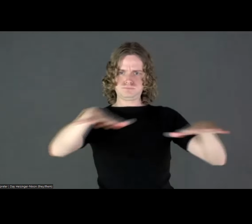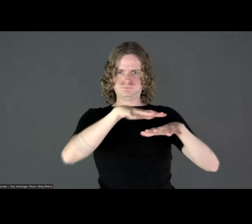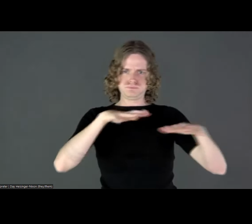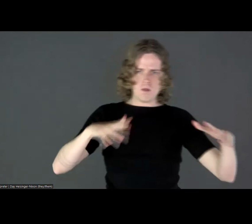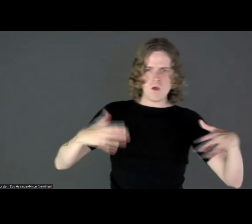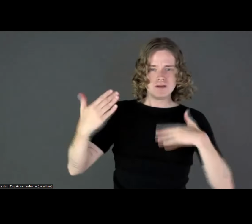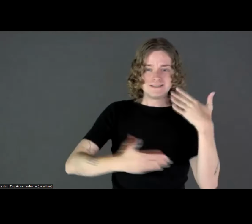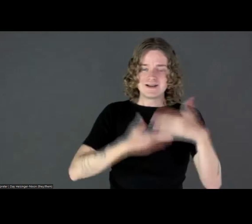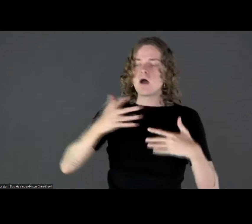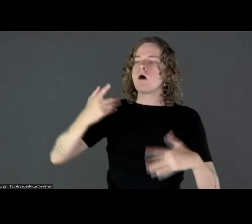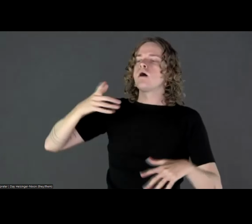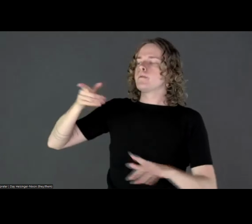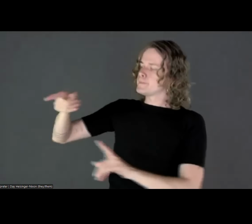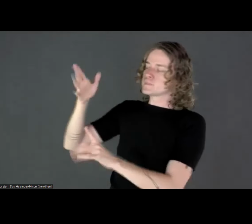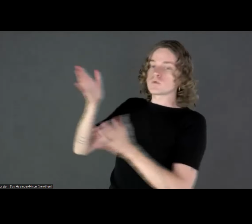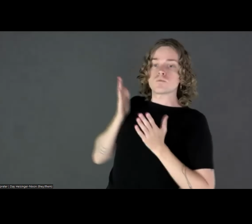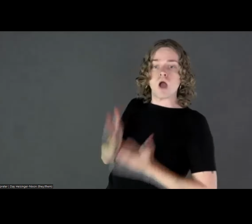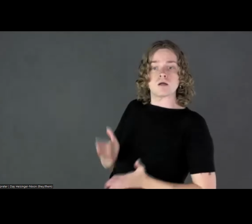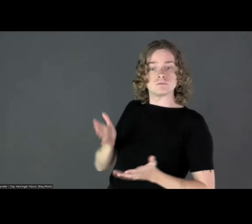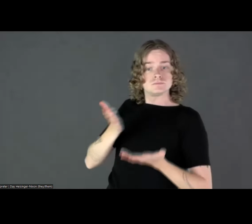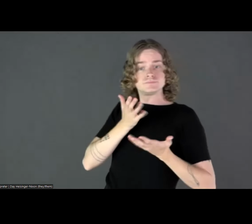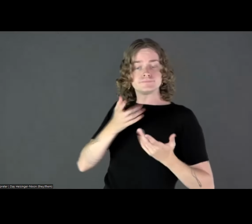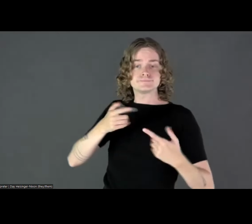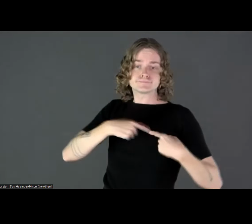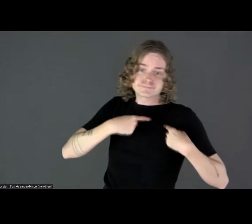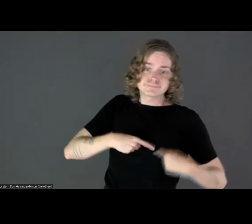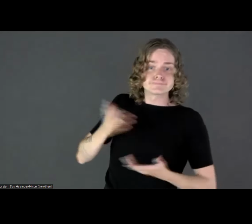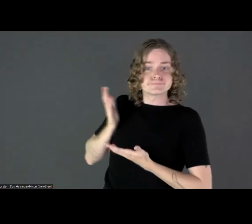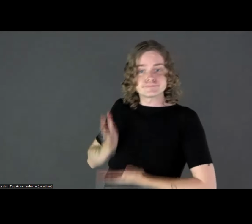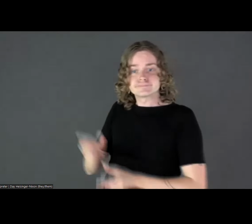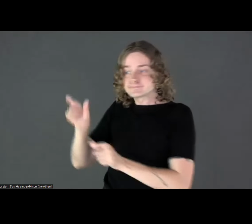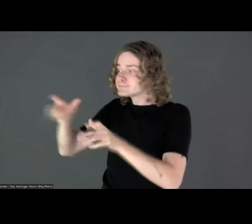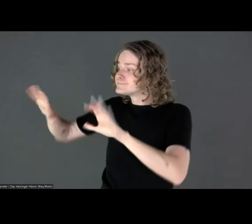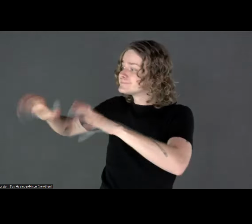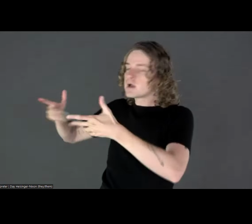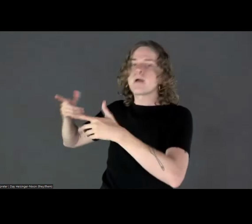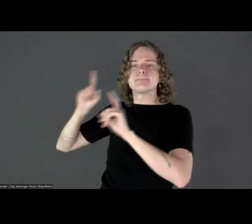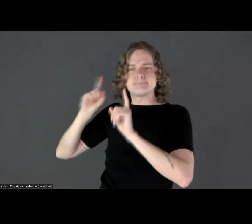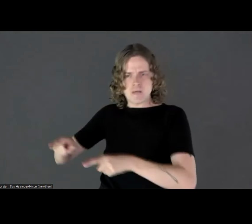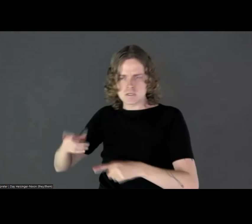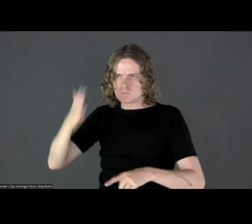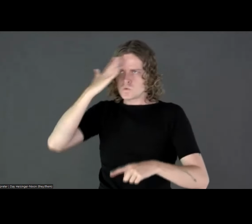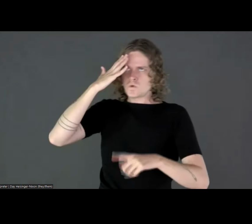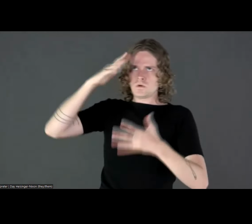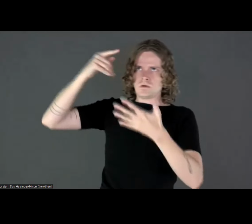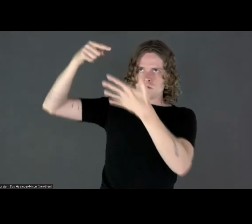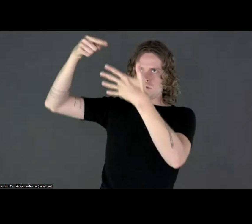The answer exists but cannot be implemented by quick, last minute meetings in the middle